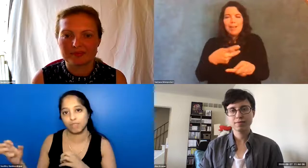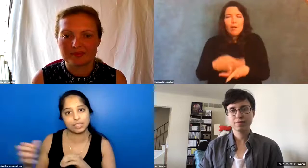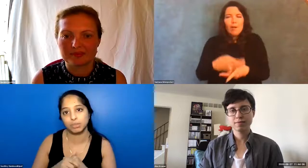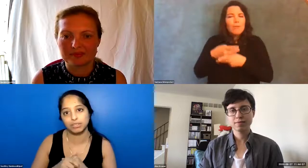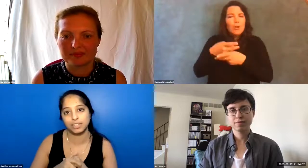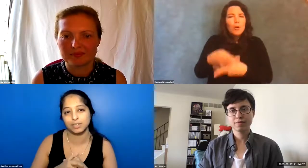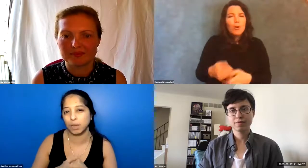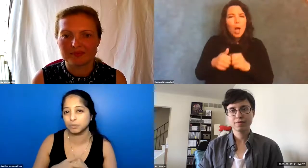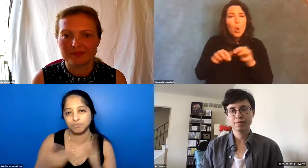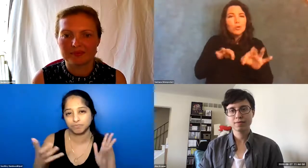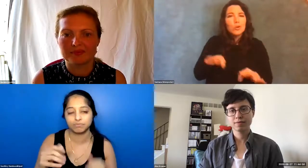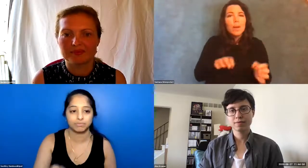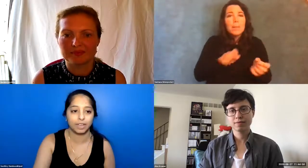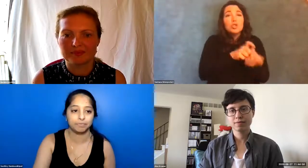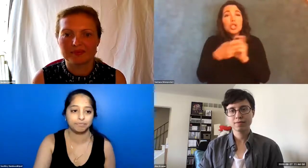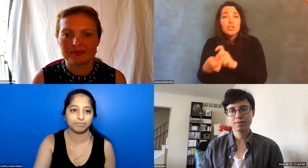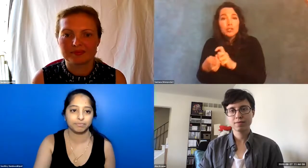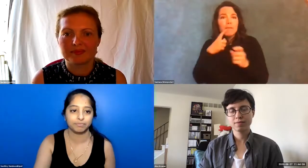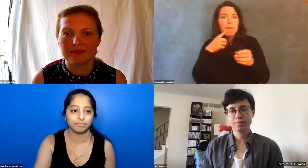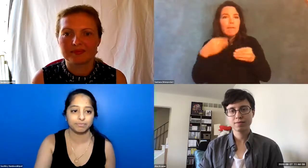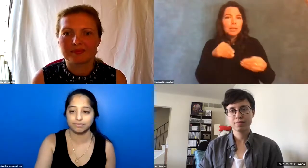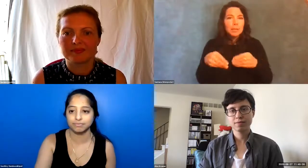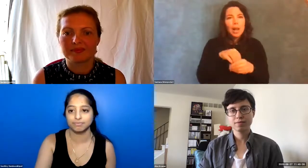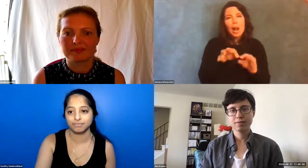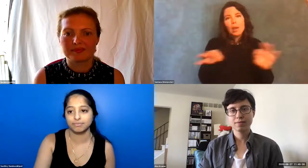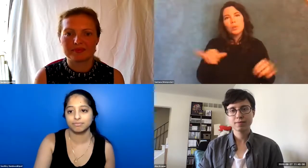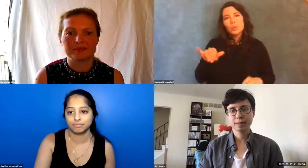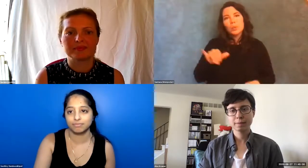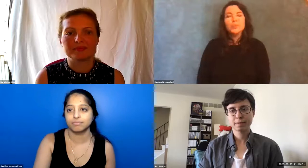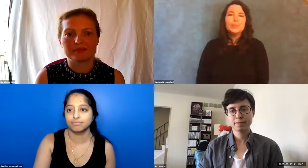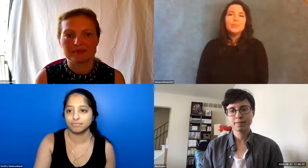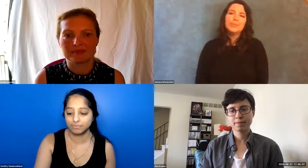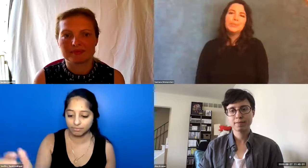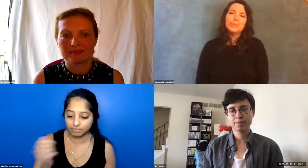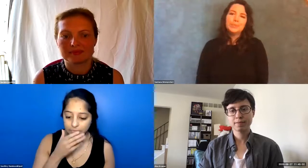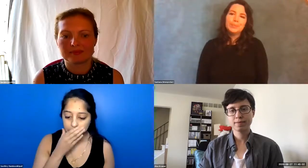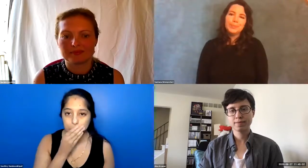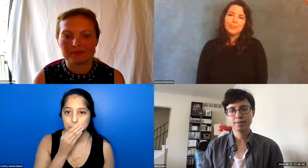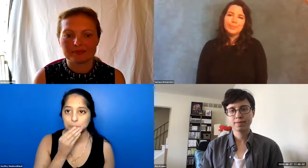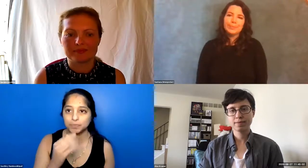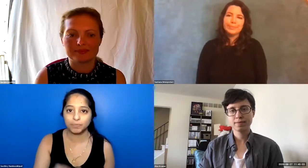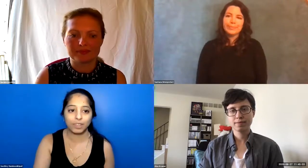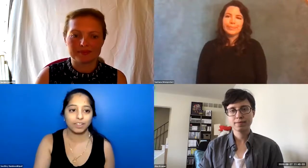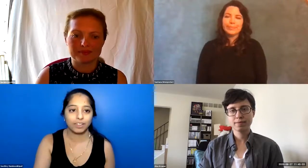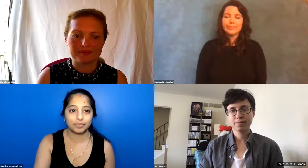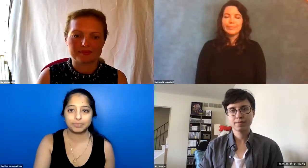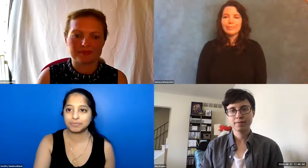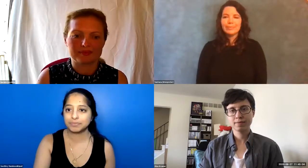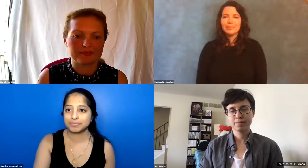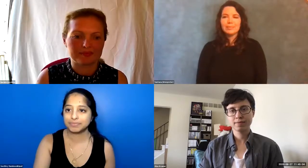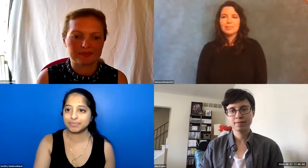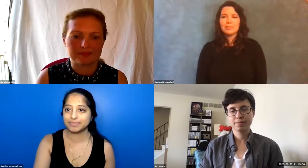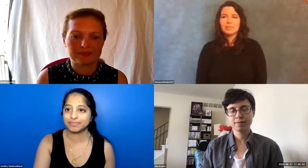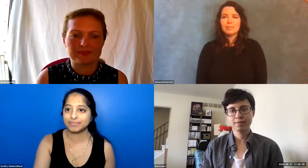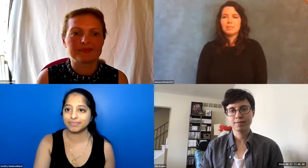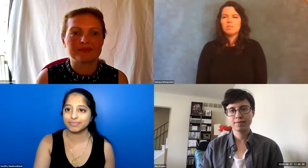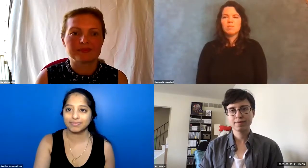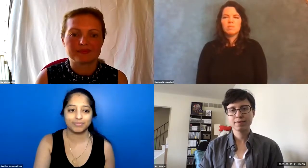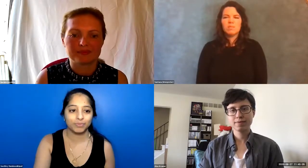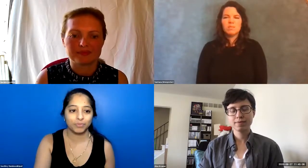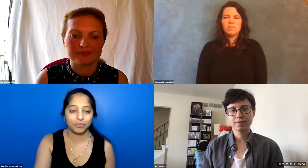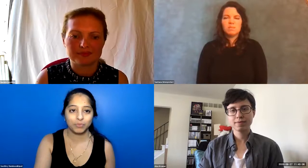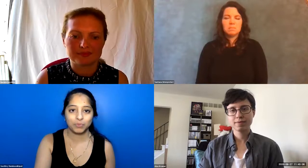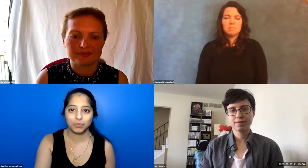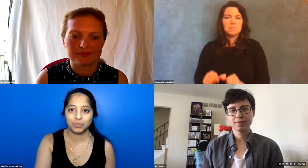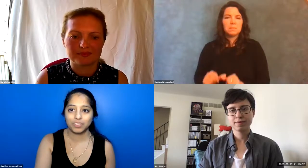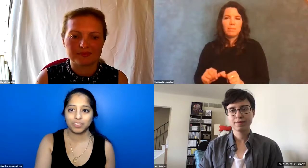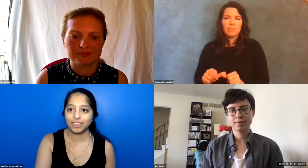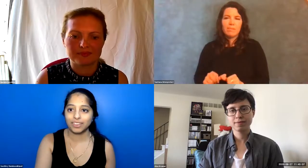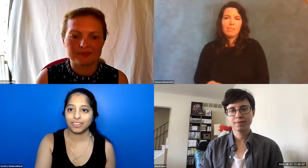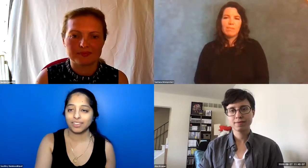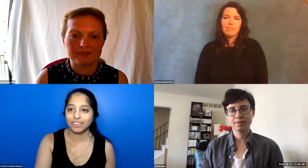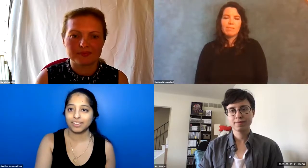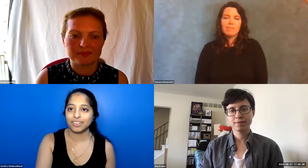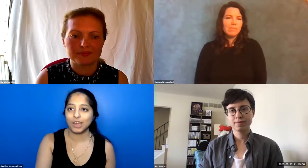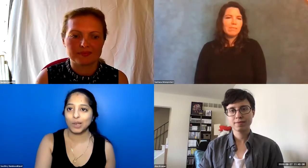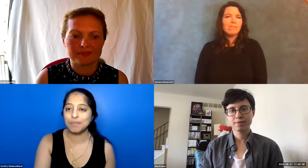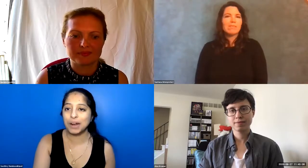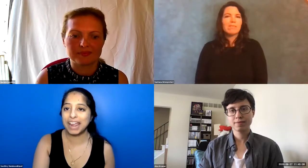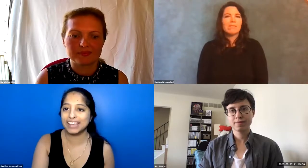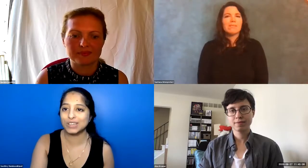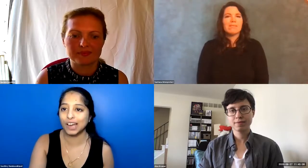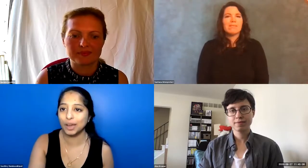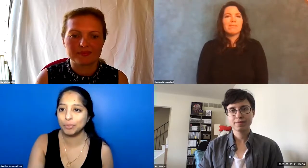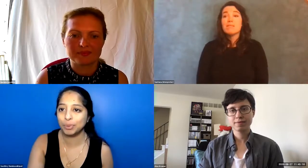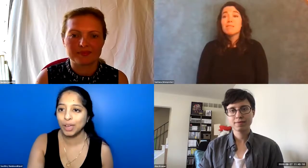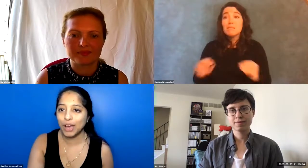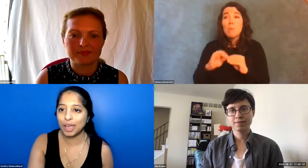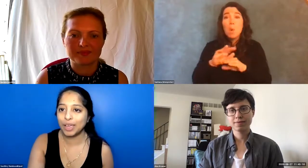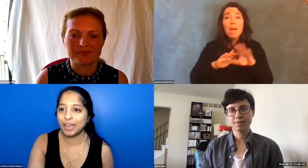flexibility as well. More hands are up.